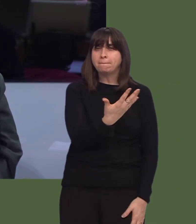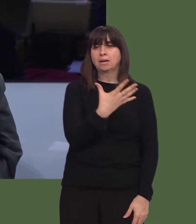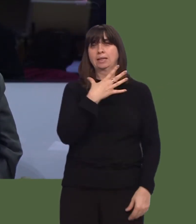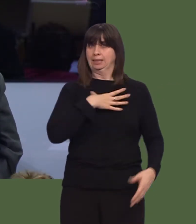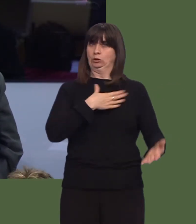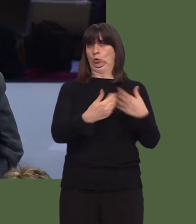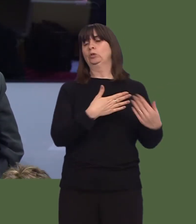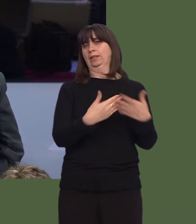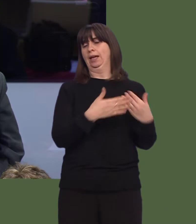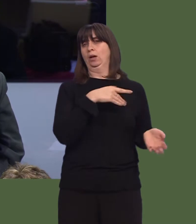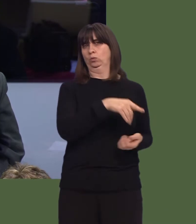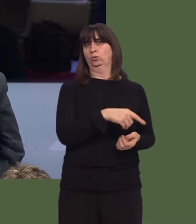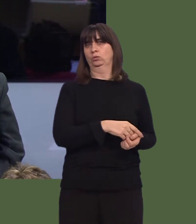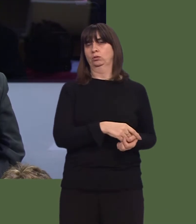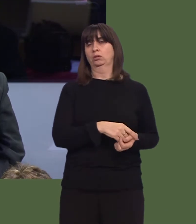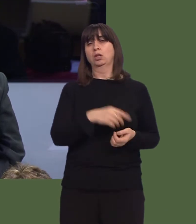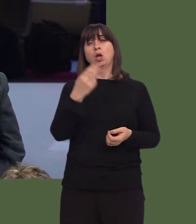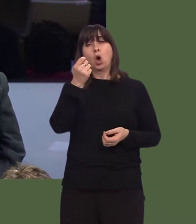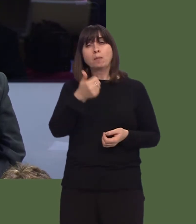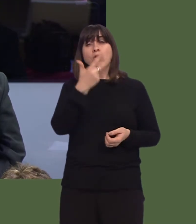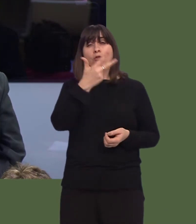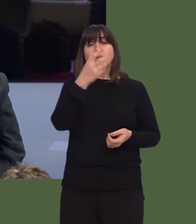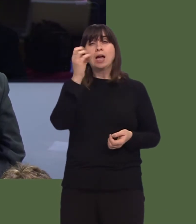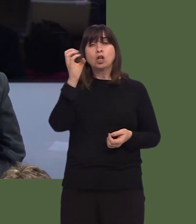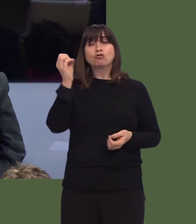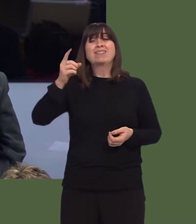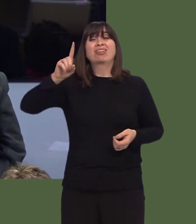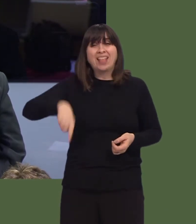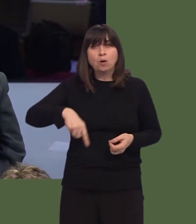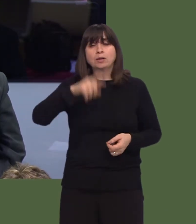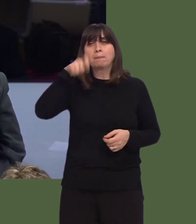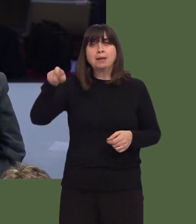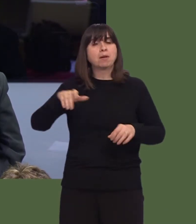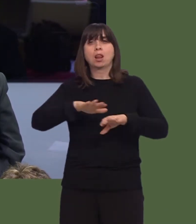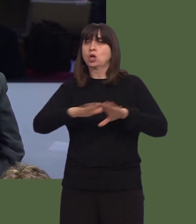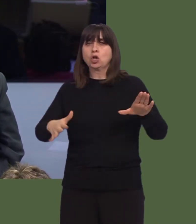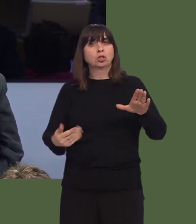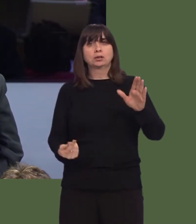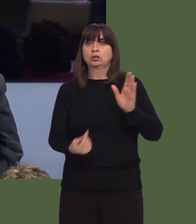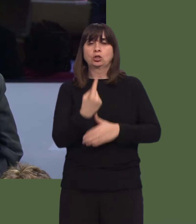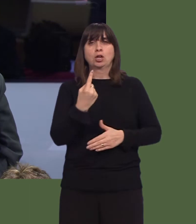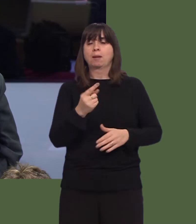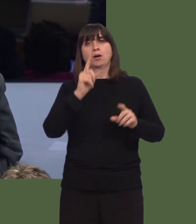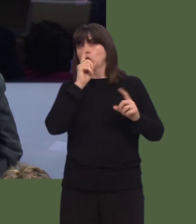Last year, there were nearly 300,000 missed appointments, at a cost for the NHS of more